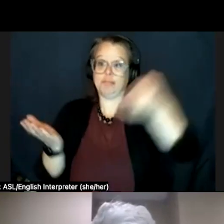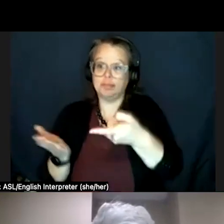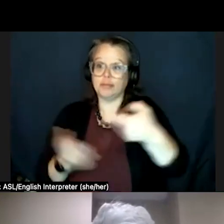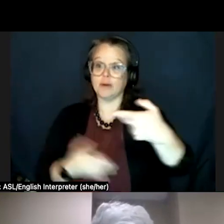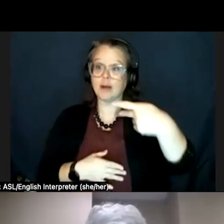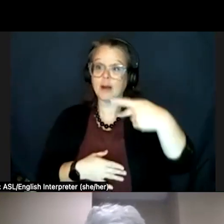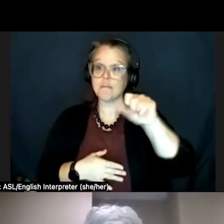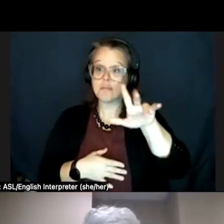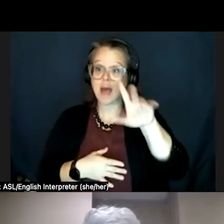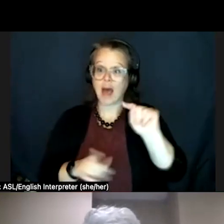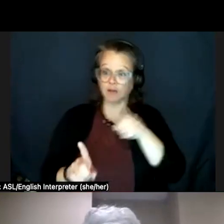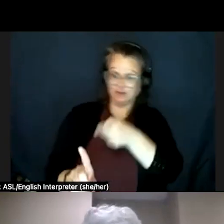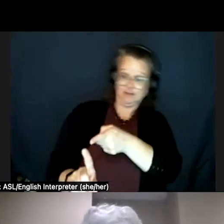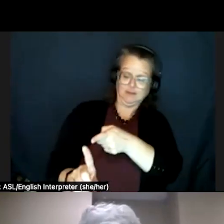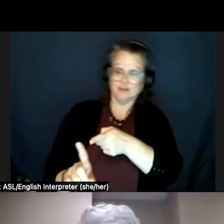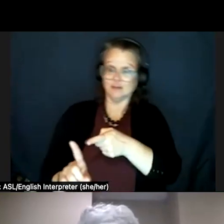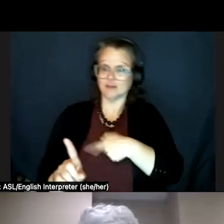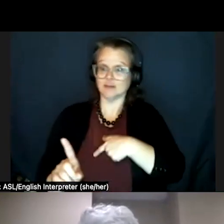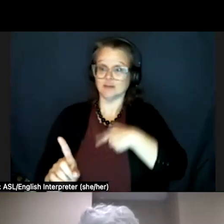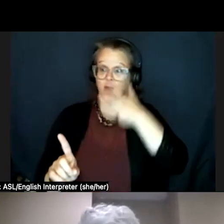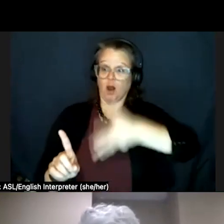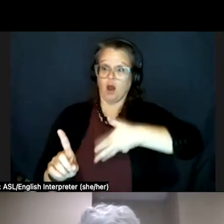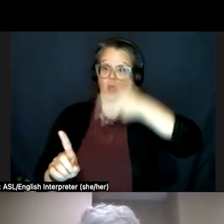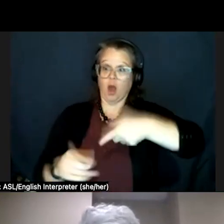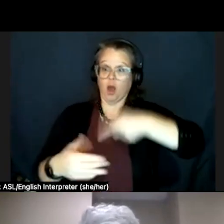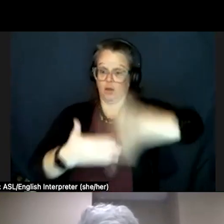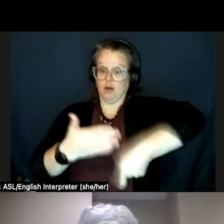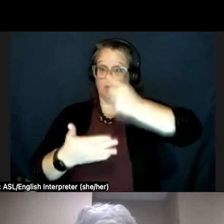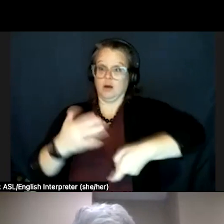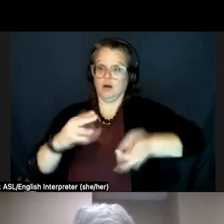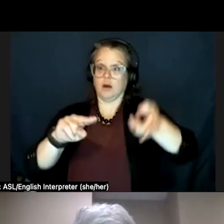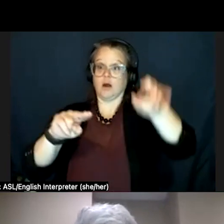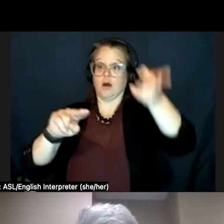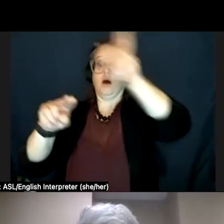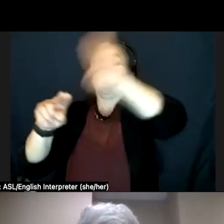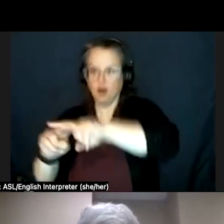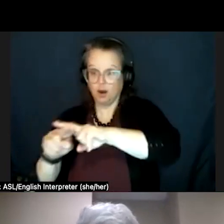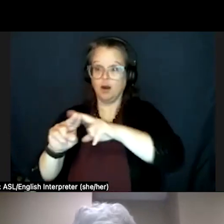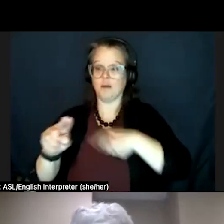you real-time so you can make that decision. And this used to be done by complicated